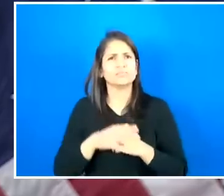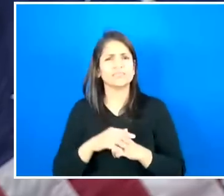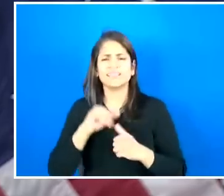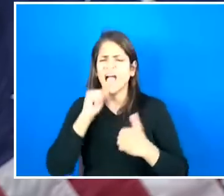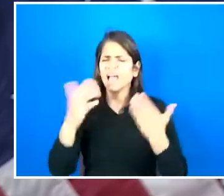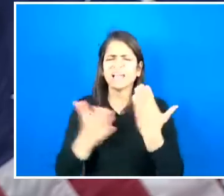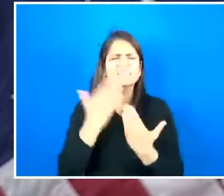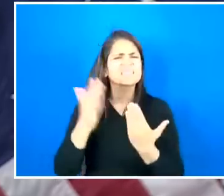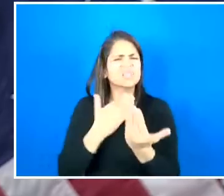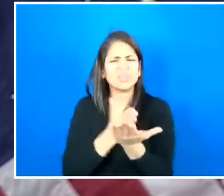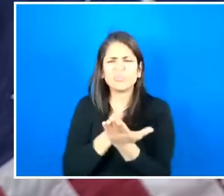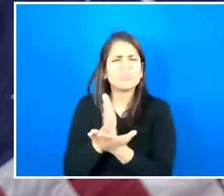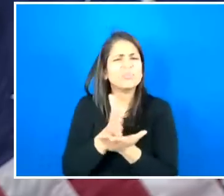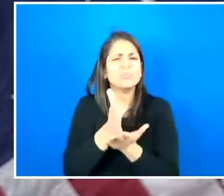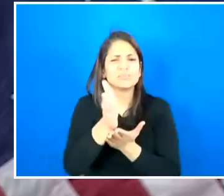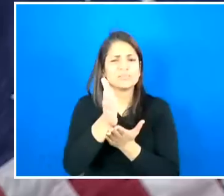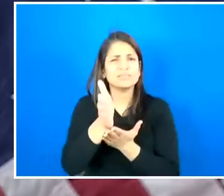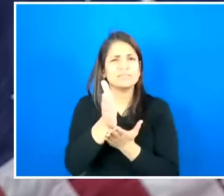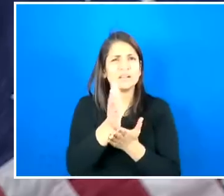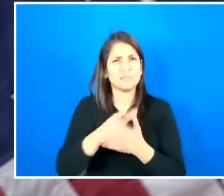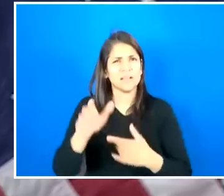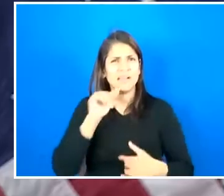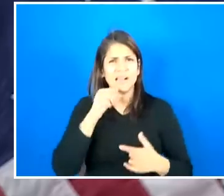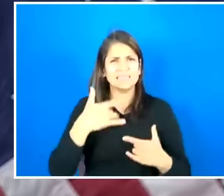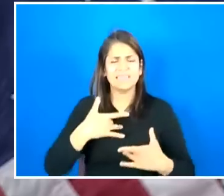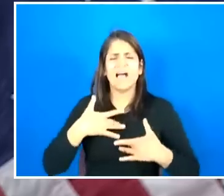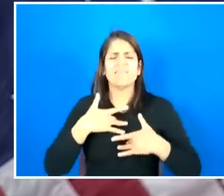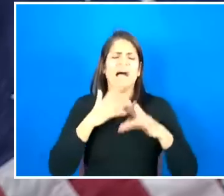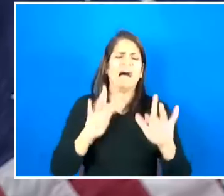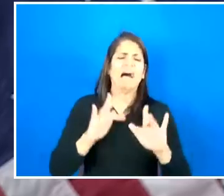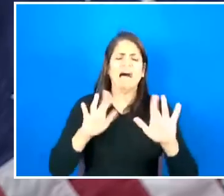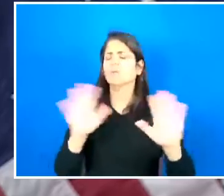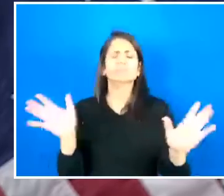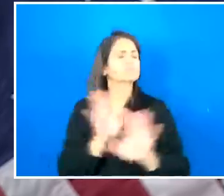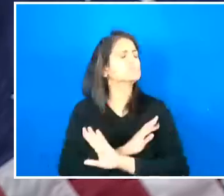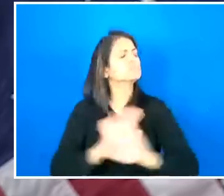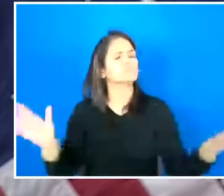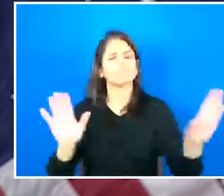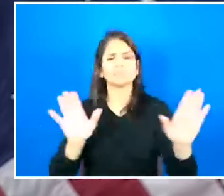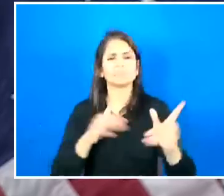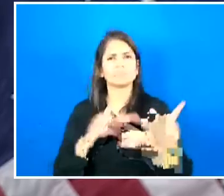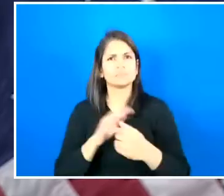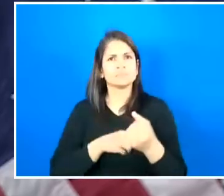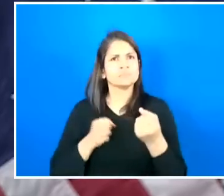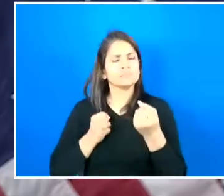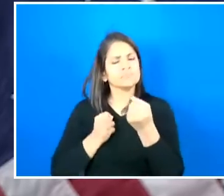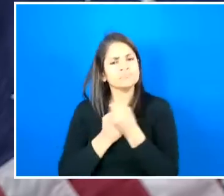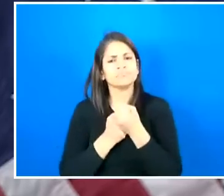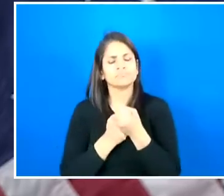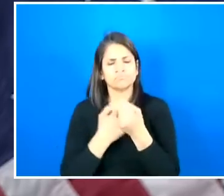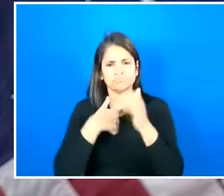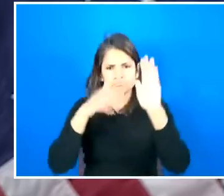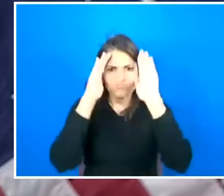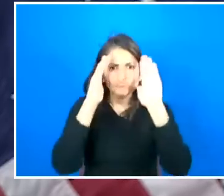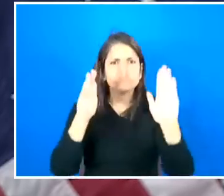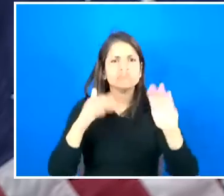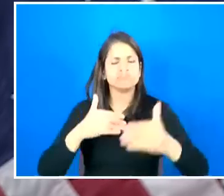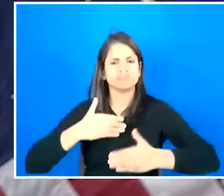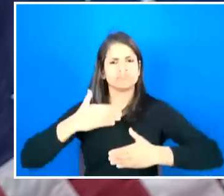UNDERSTANDING. WE HAVE TO EXPRESS IT AS REAL EMPATHY FOR WHAT YOU ARE GOG INTOHRU.GH AND SO WE'RE GOING TO BE THERE WITH YOU EVERY